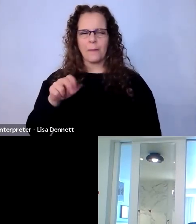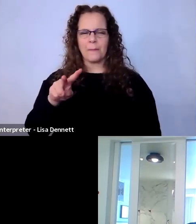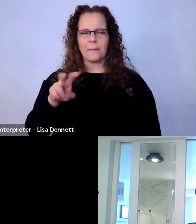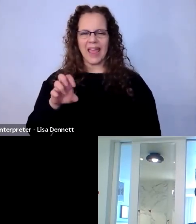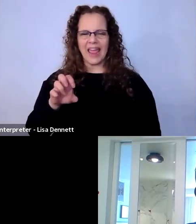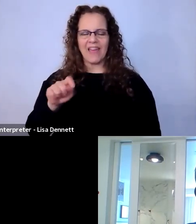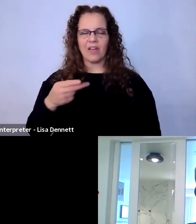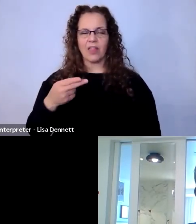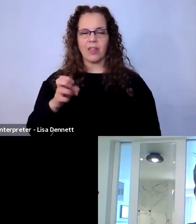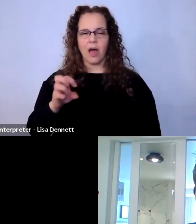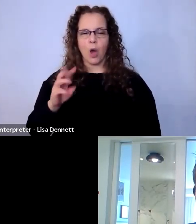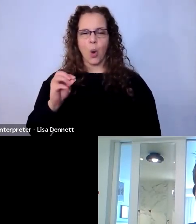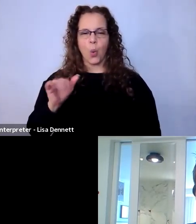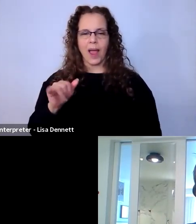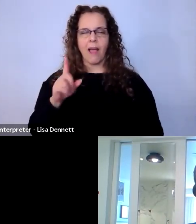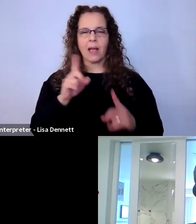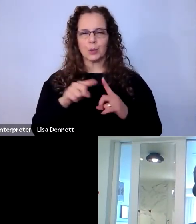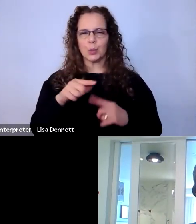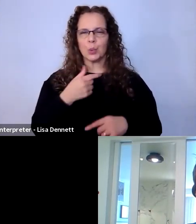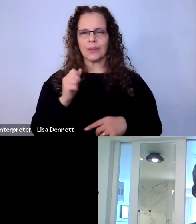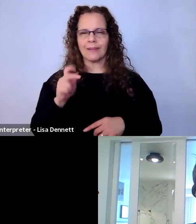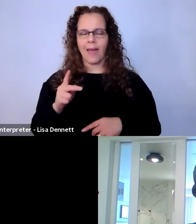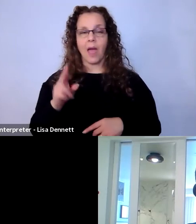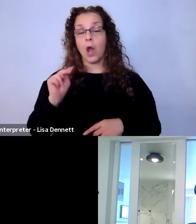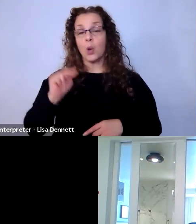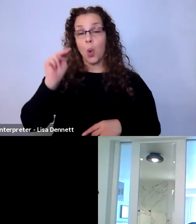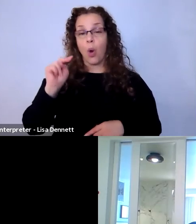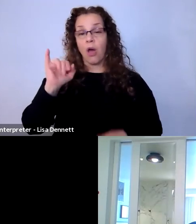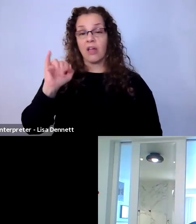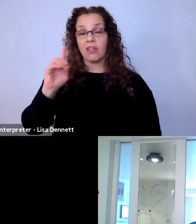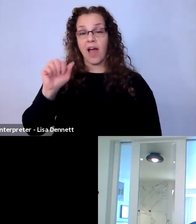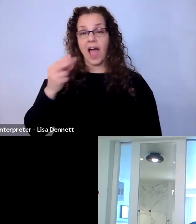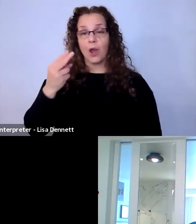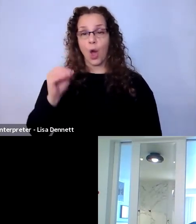college college up North Idaho college they're starting this and I think this is a great idea.